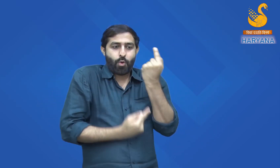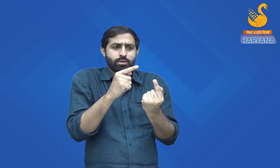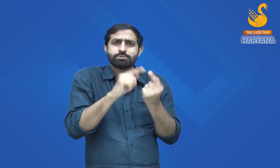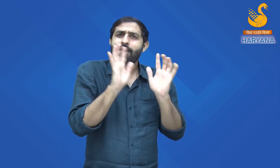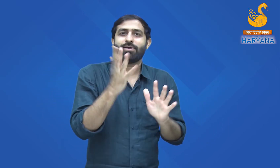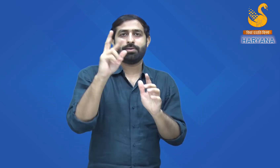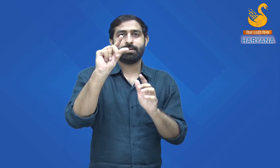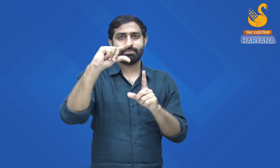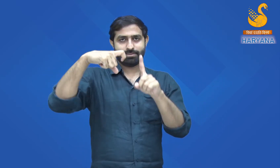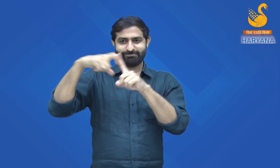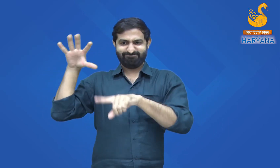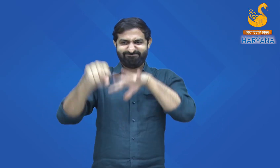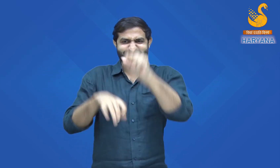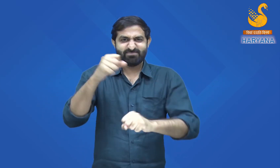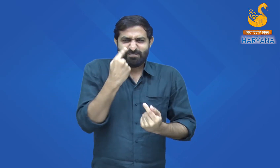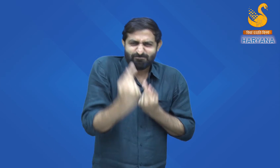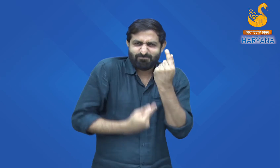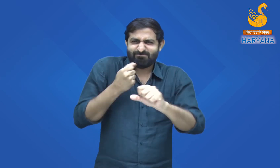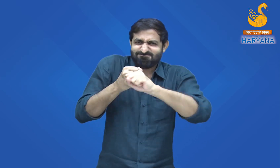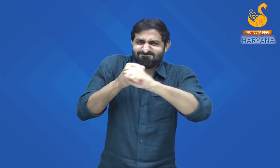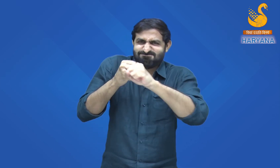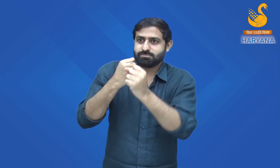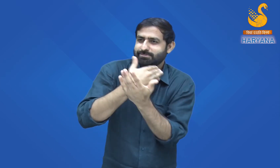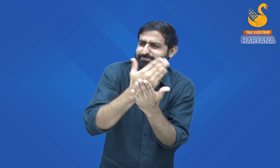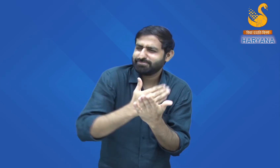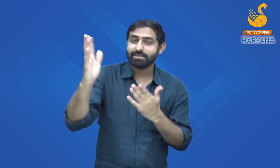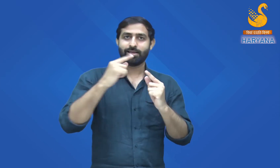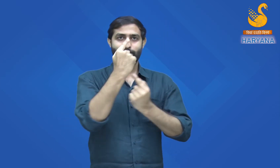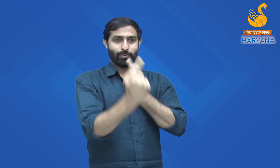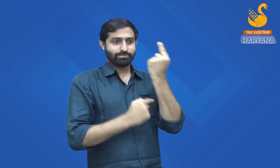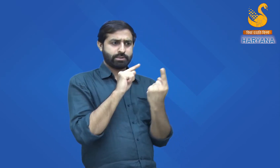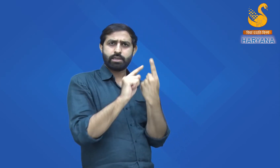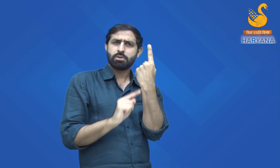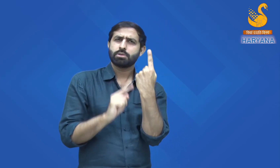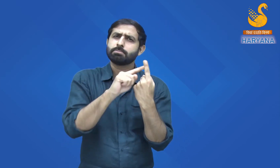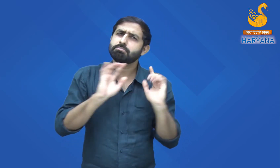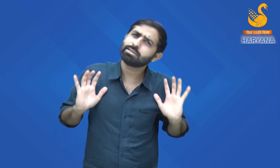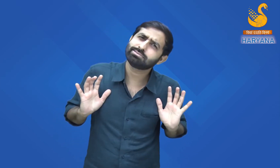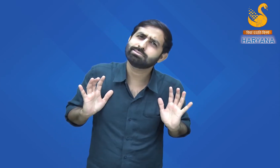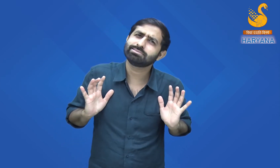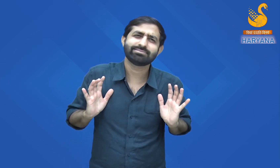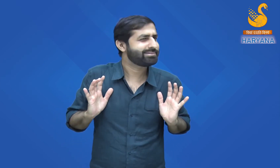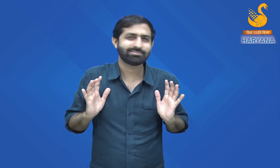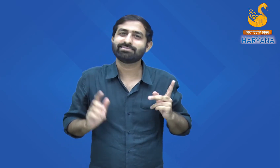So the struggle for Independence in India was inspired not only for political factors.